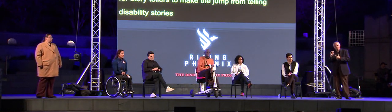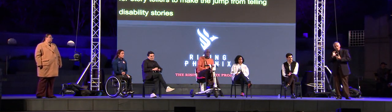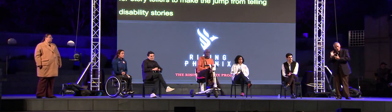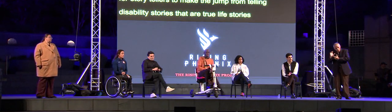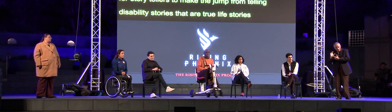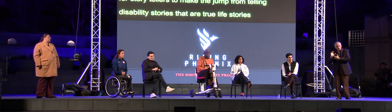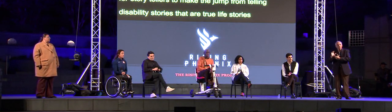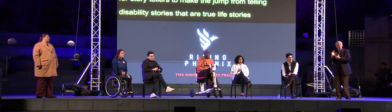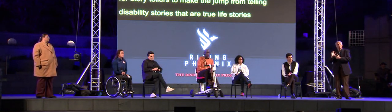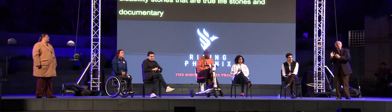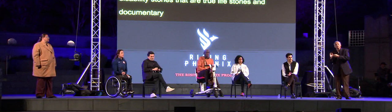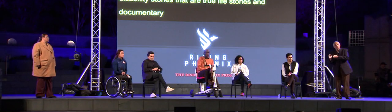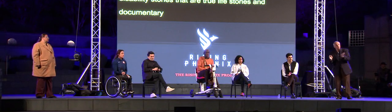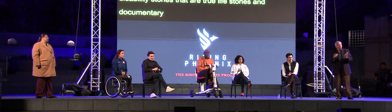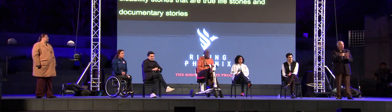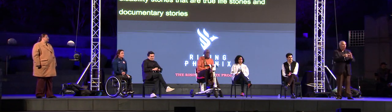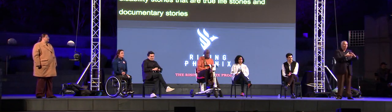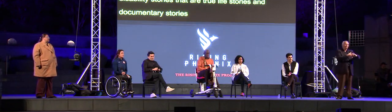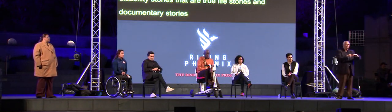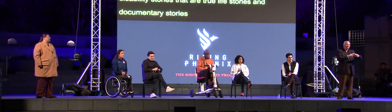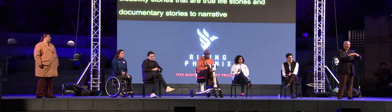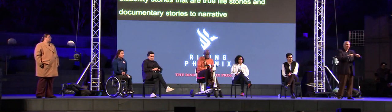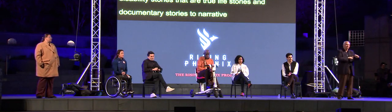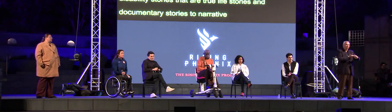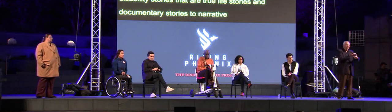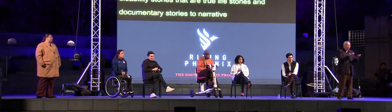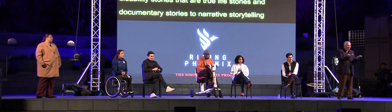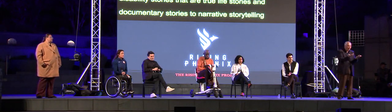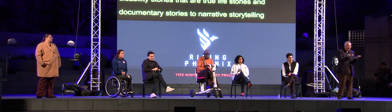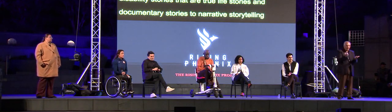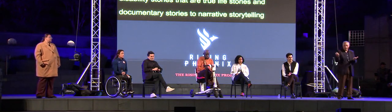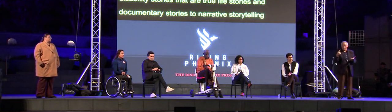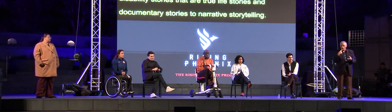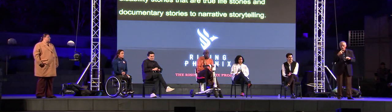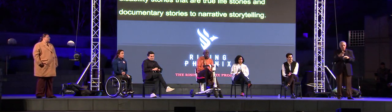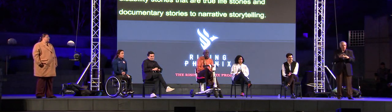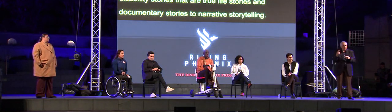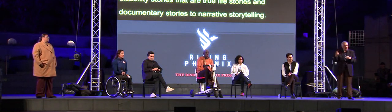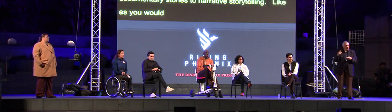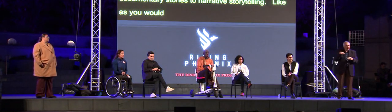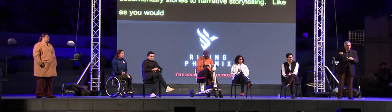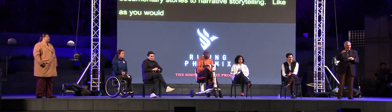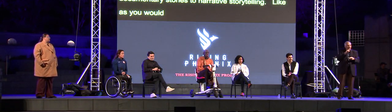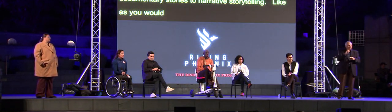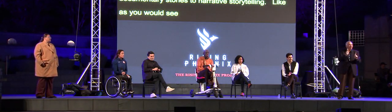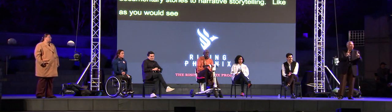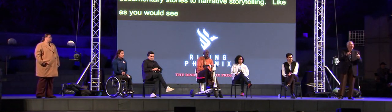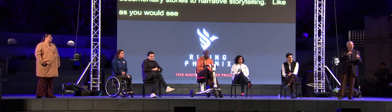to narrative storytelling, like as you would see for some other underrepresented communities.